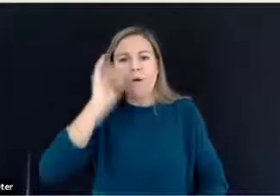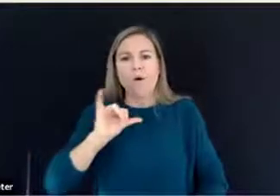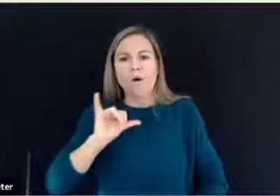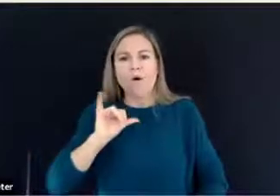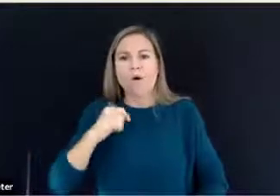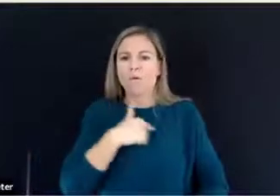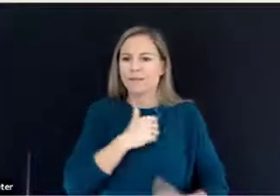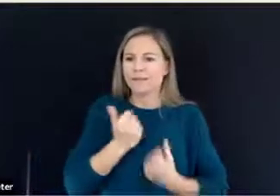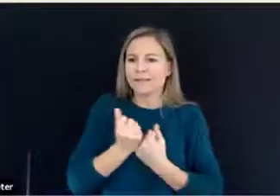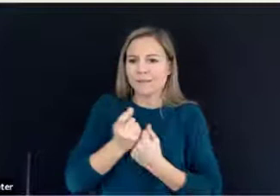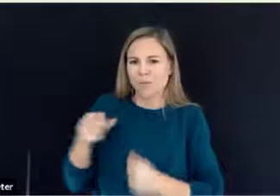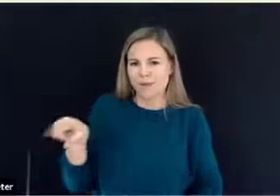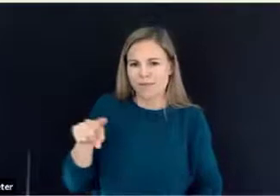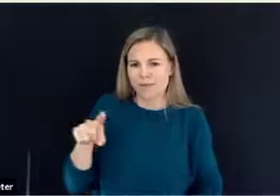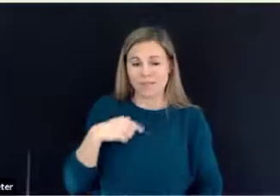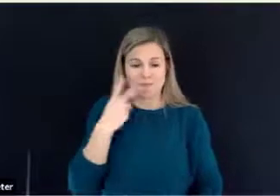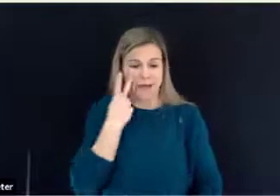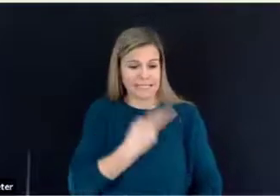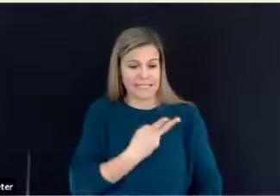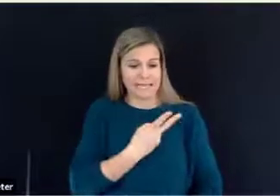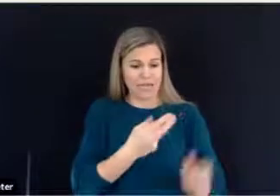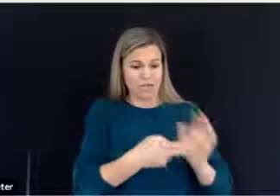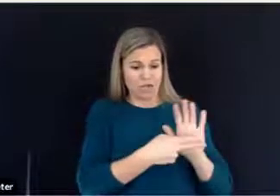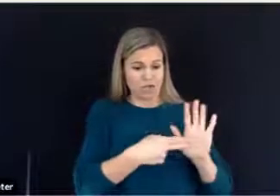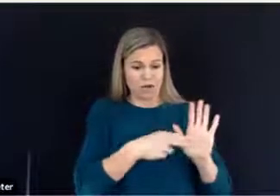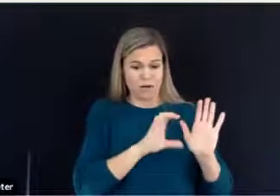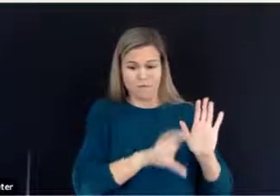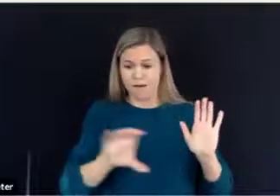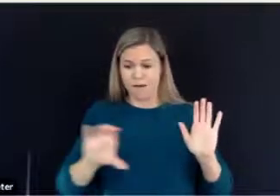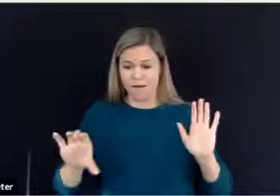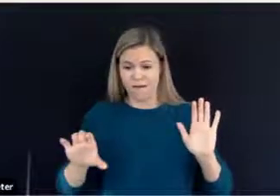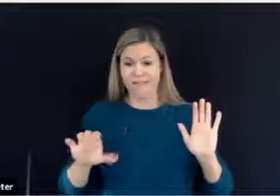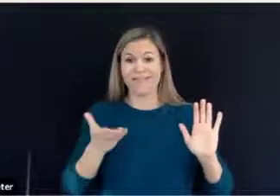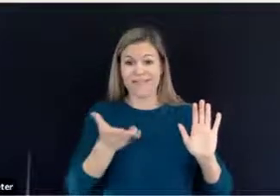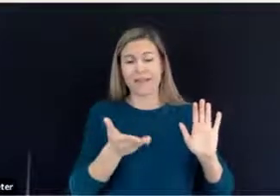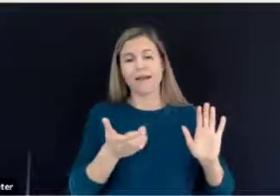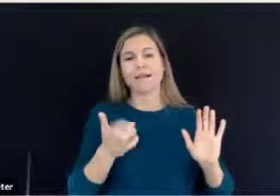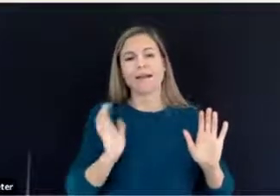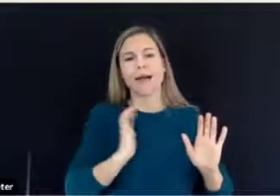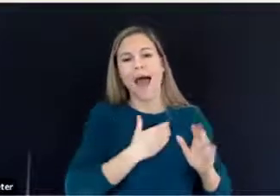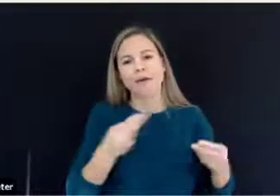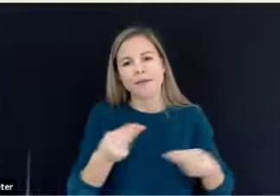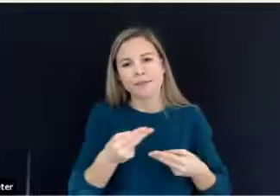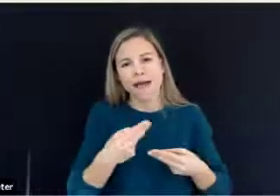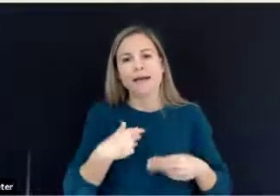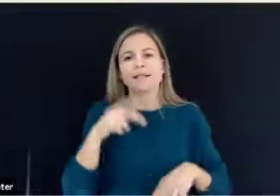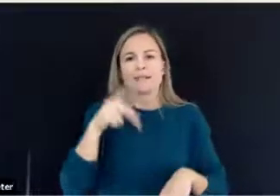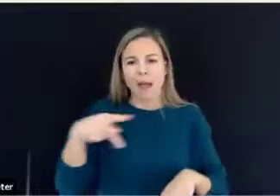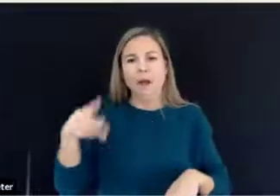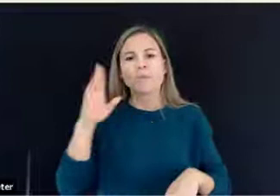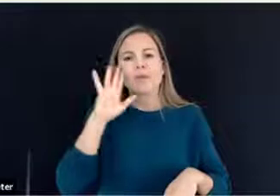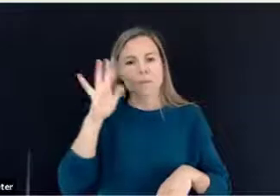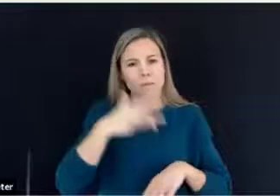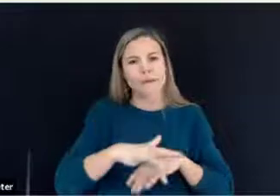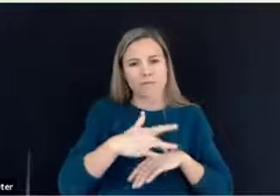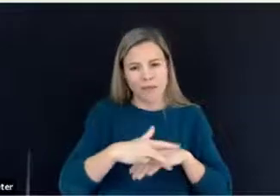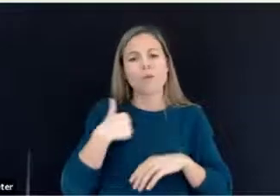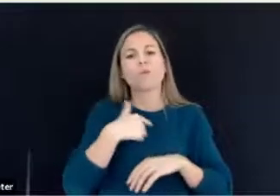If you see any of these terms across the bottom, our slides are available, then know that that's us and that we can provide support to these families.